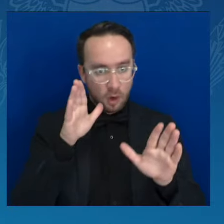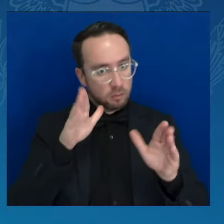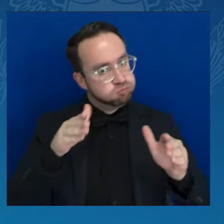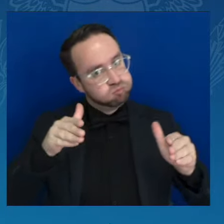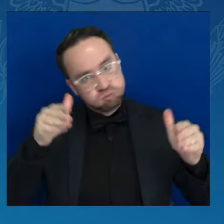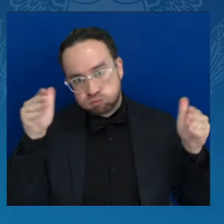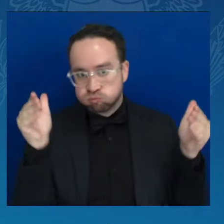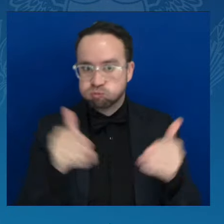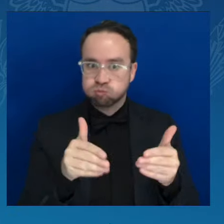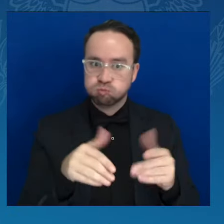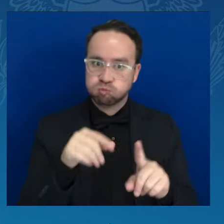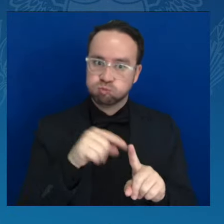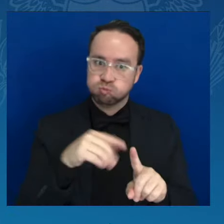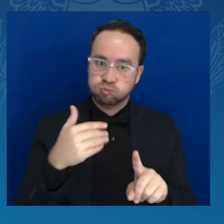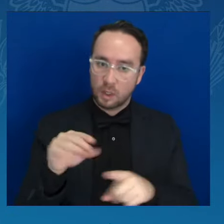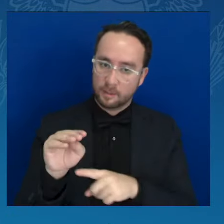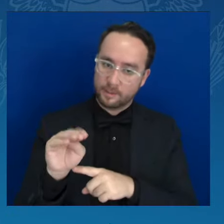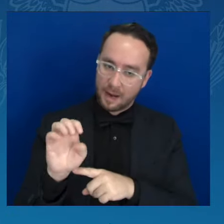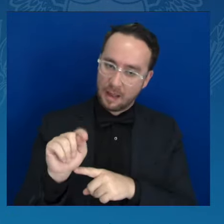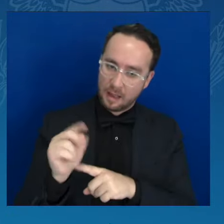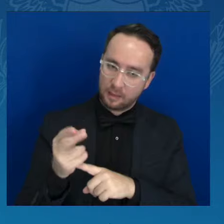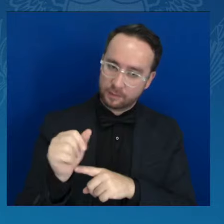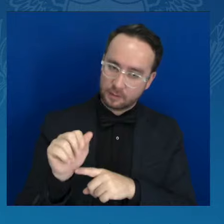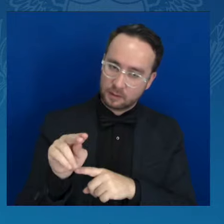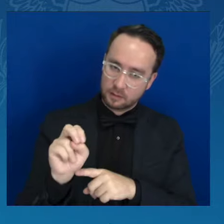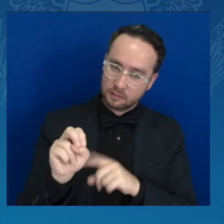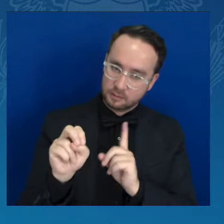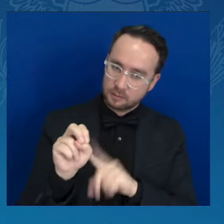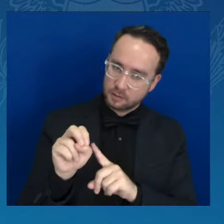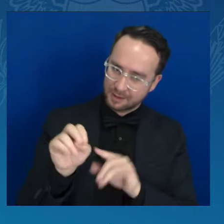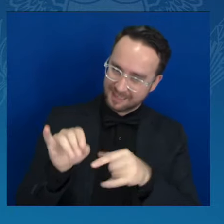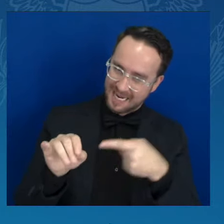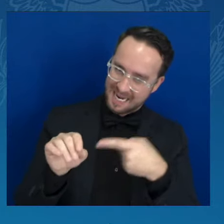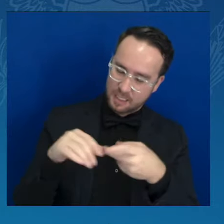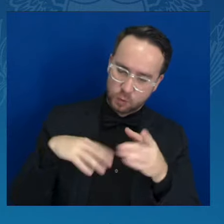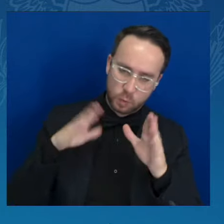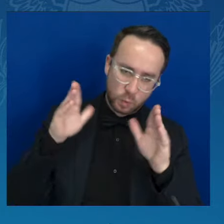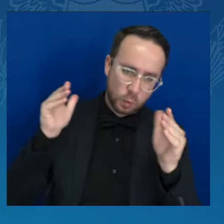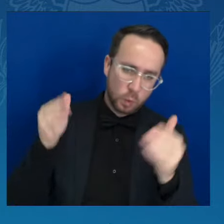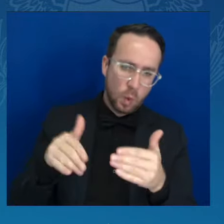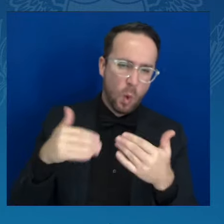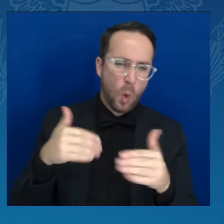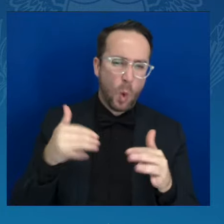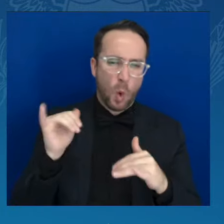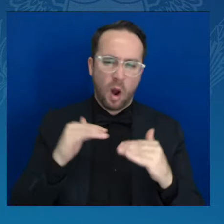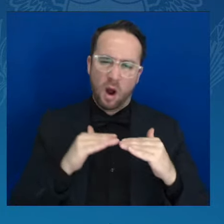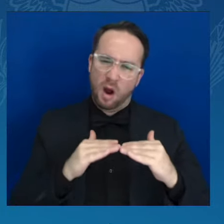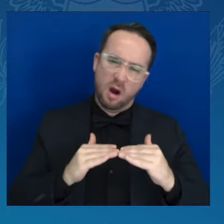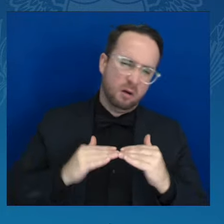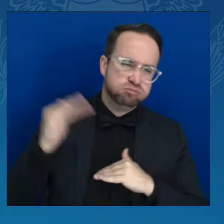that is many more times potent than carbon dioxide and is responsible for about a third of the warming